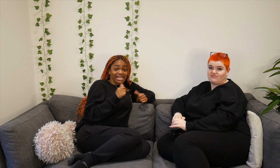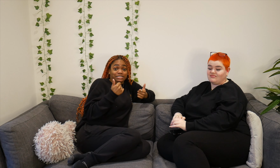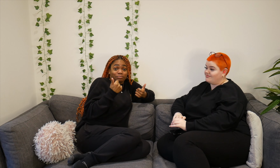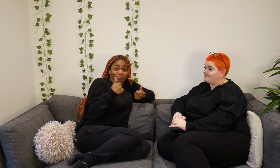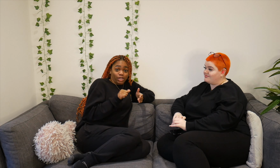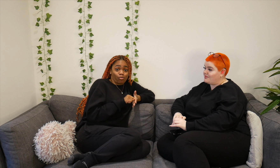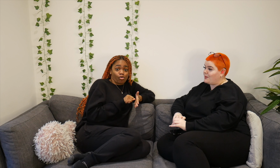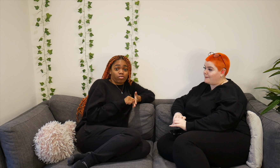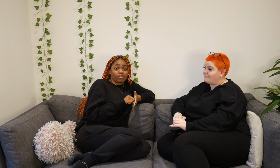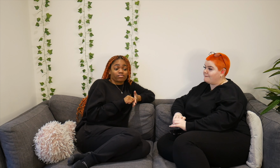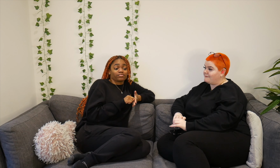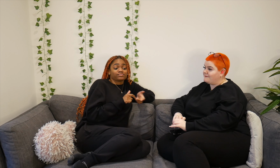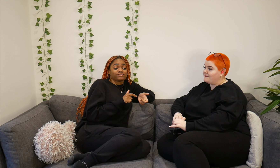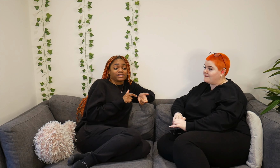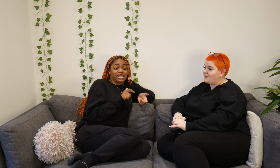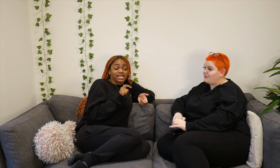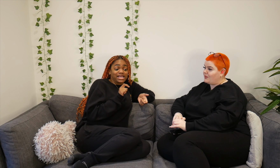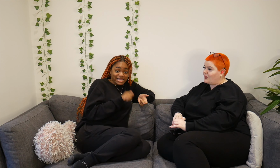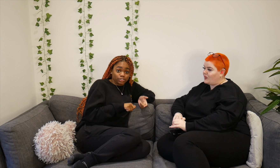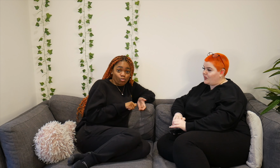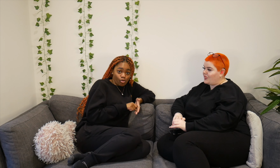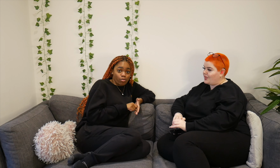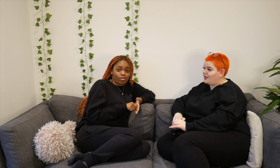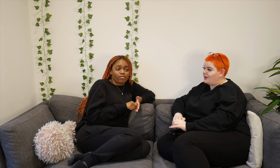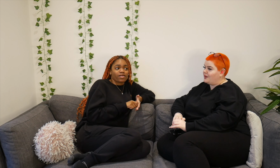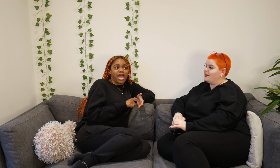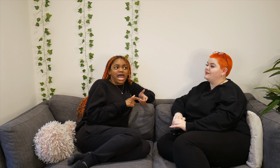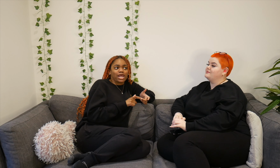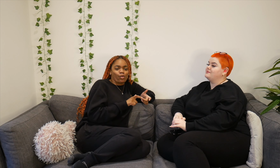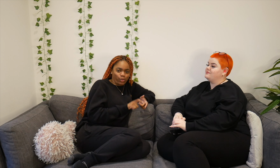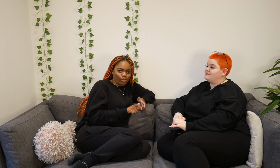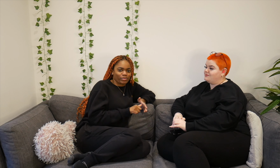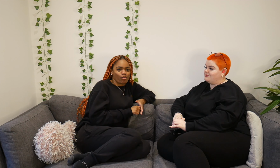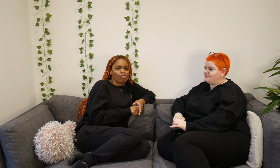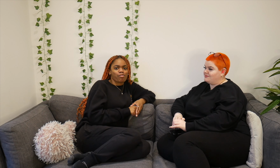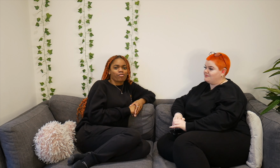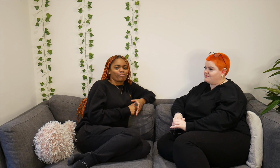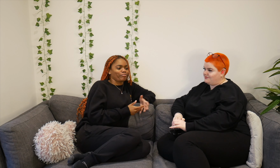It’s been a problem. It is a problem. And it will continue to be a problem.